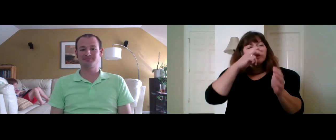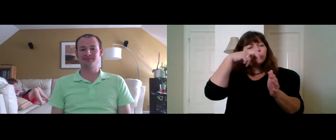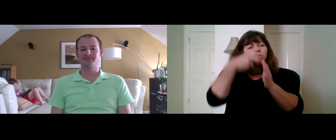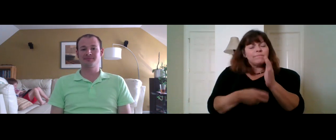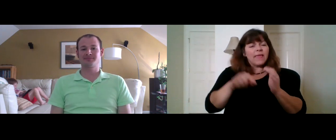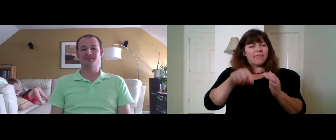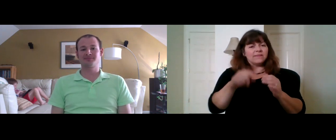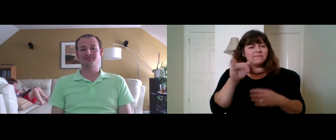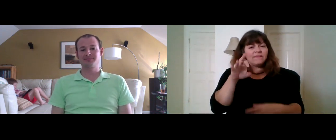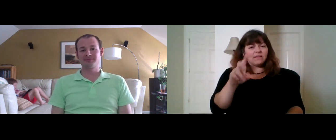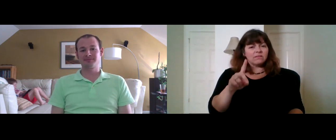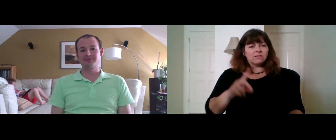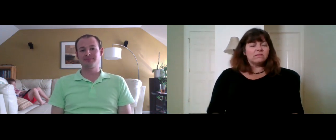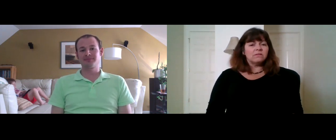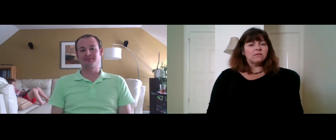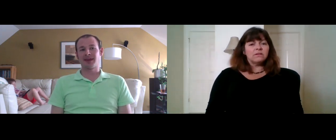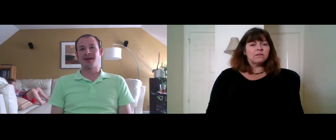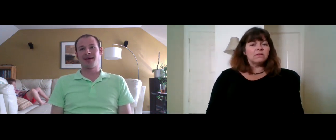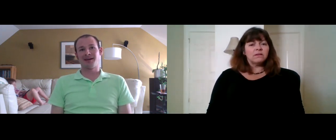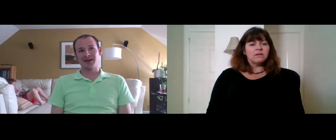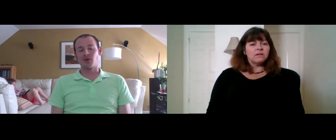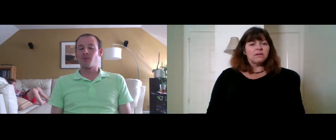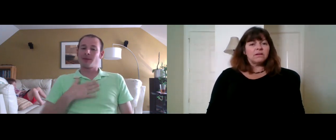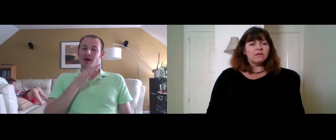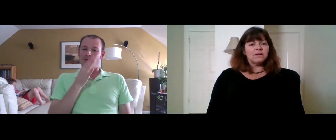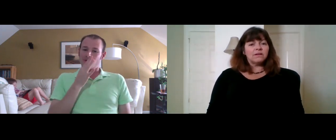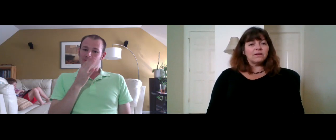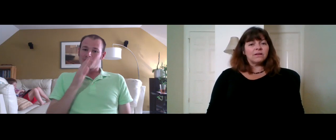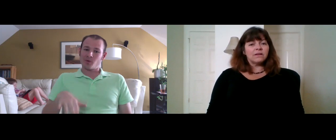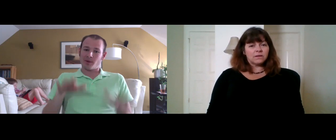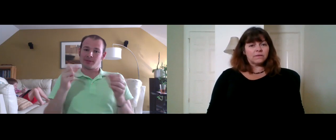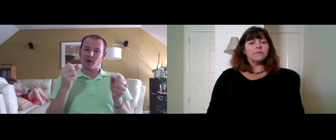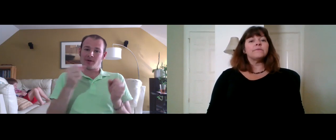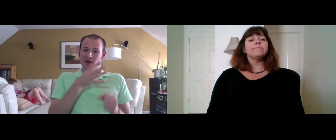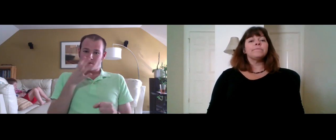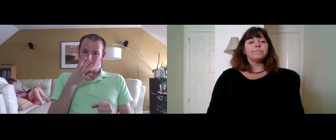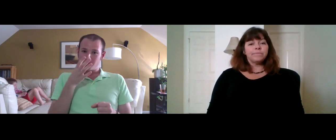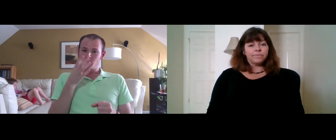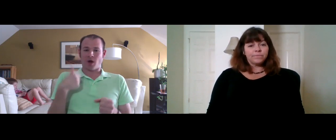How did you get into this field? My mother grew up on a dairy farm